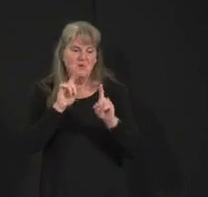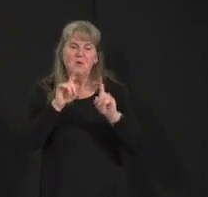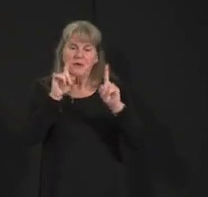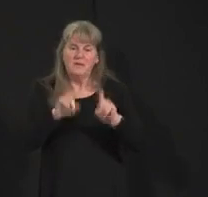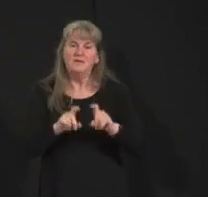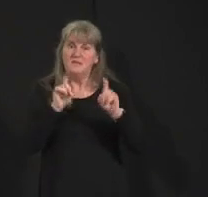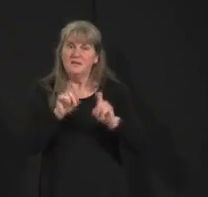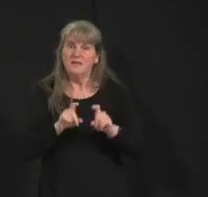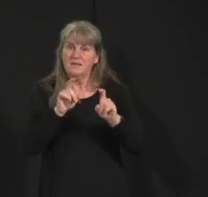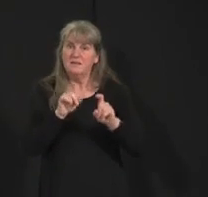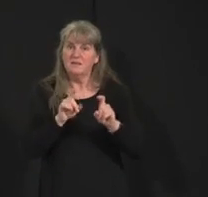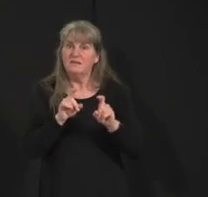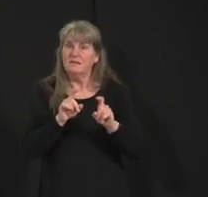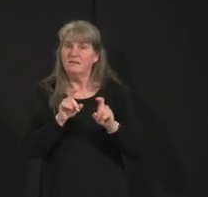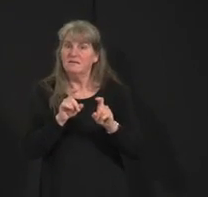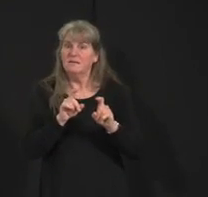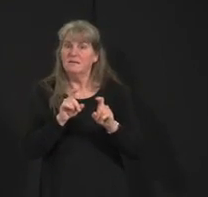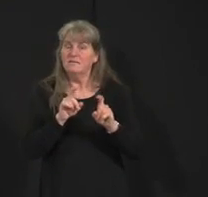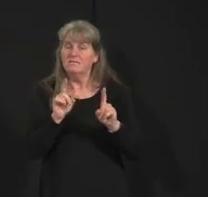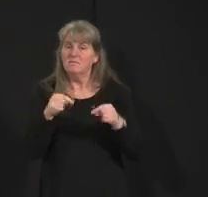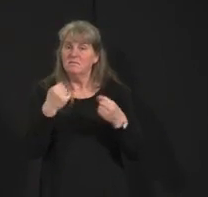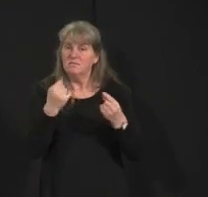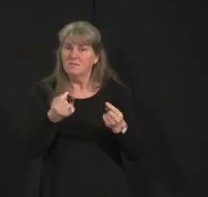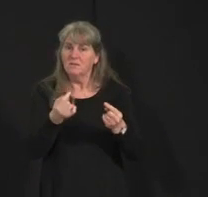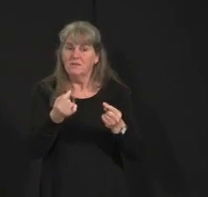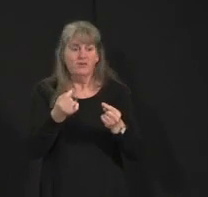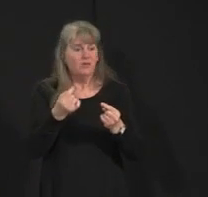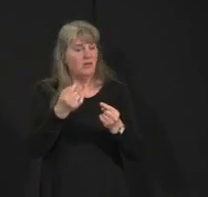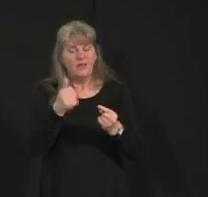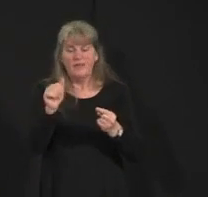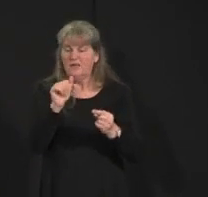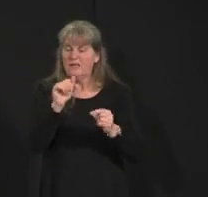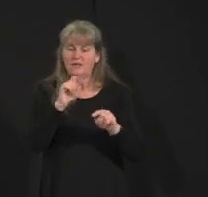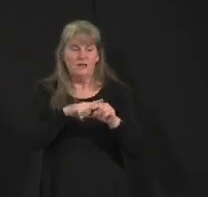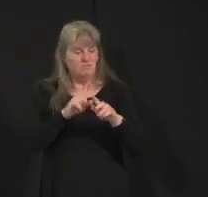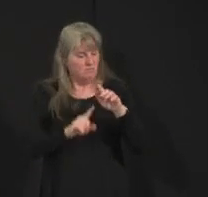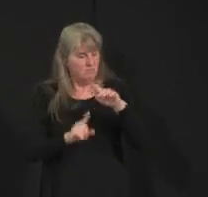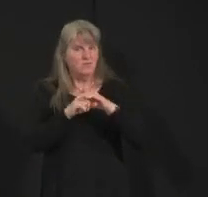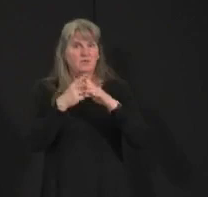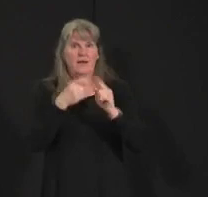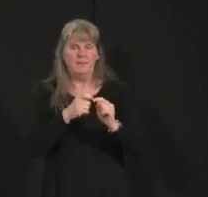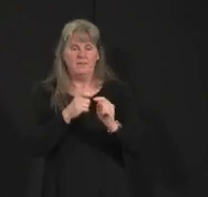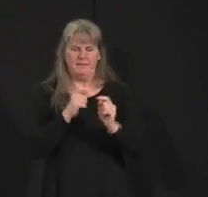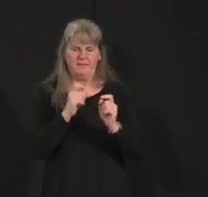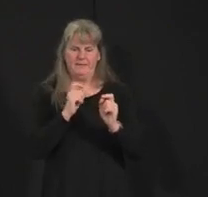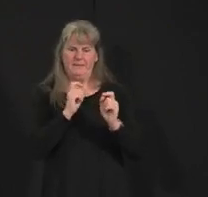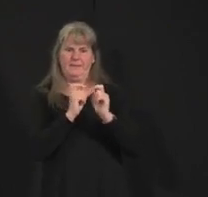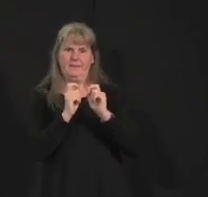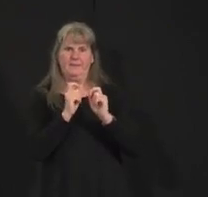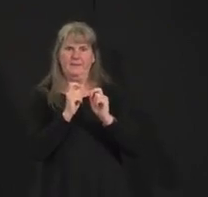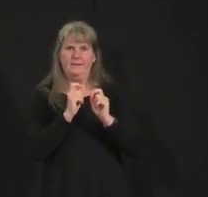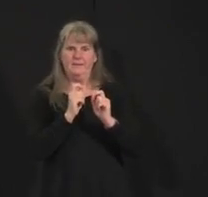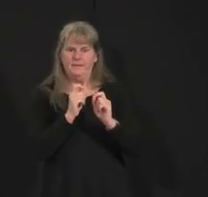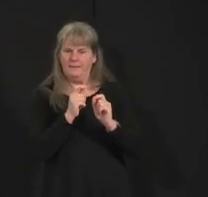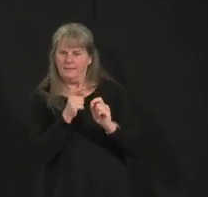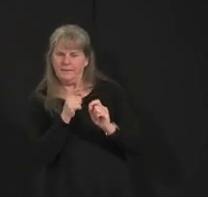long-term and continuing care for any signal. But it is just adjusting those signals so that we have a very